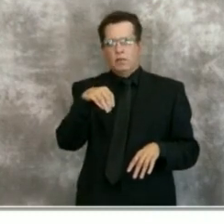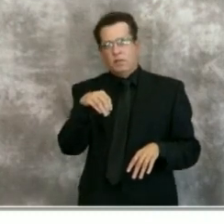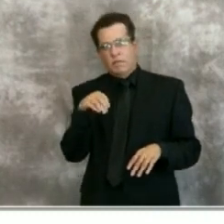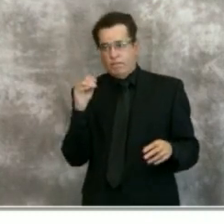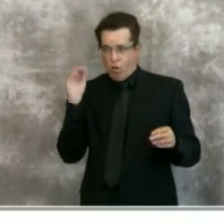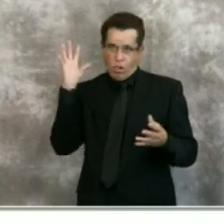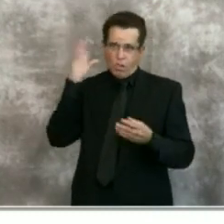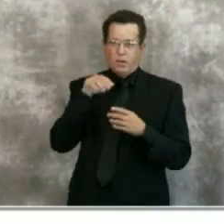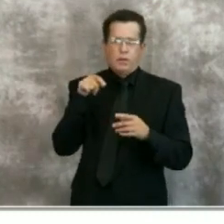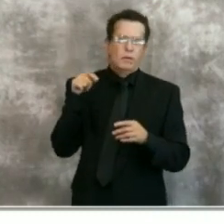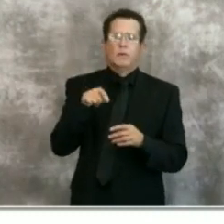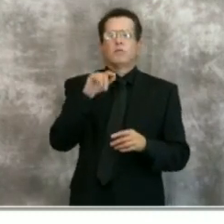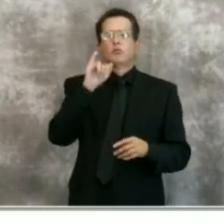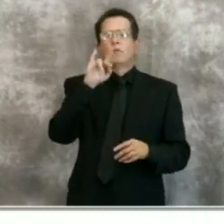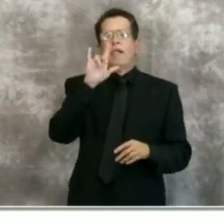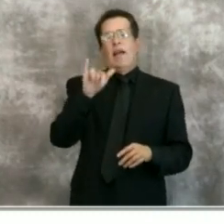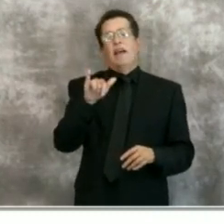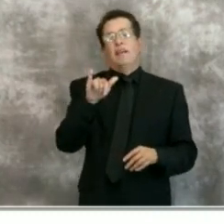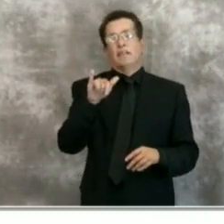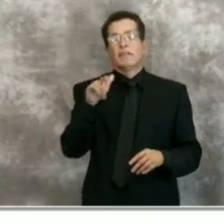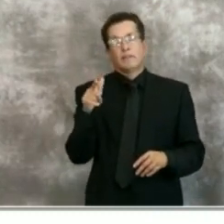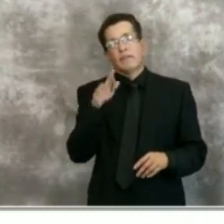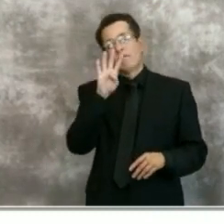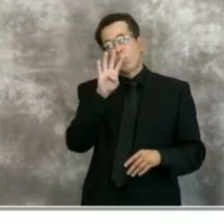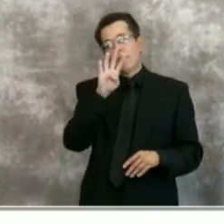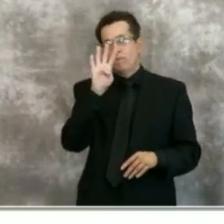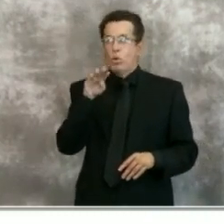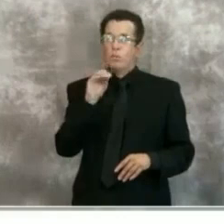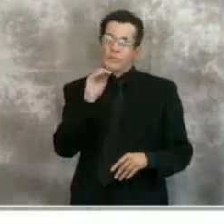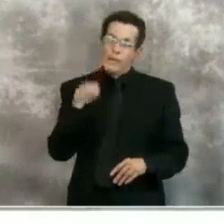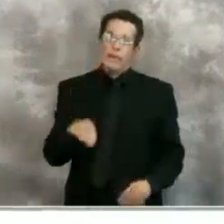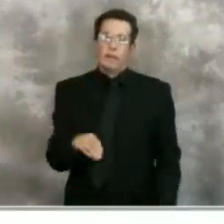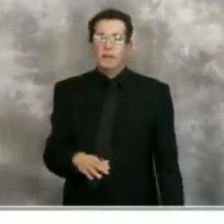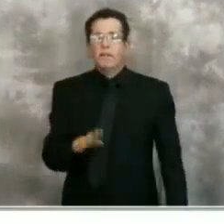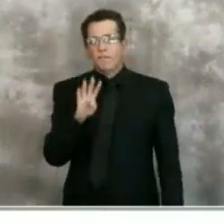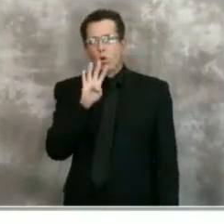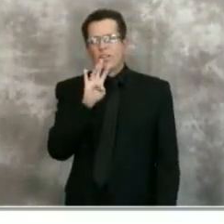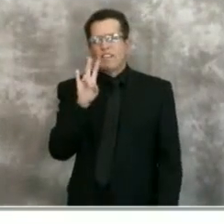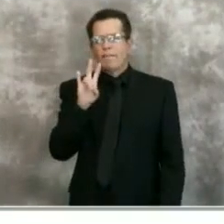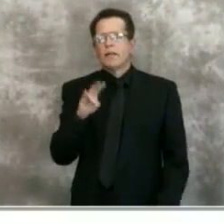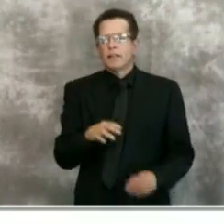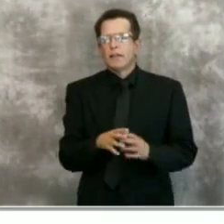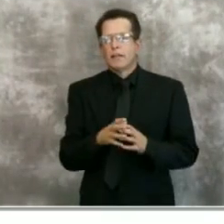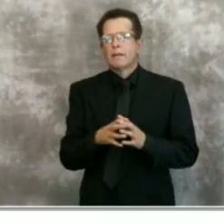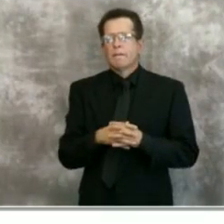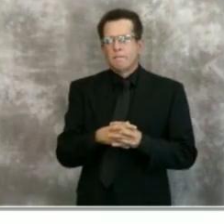FOR THE MONTH OF JULY. WE 47 OUTBREAKS WHICH IS 44% ALL OF